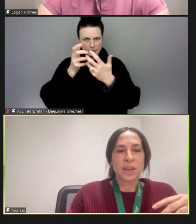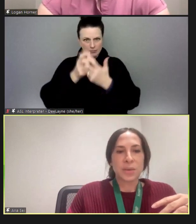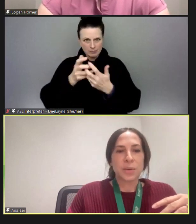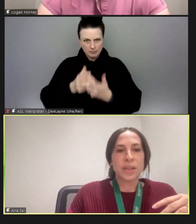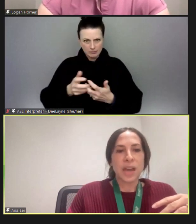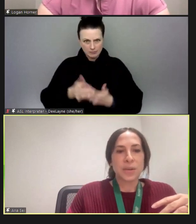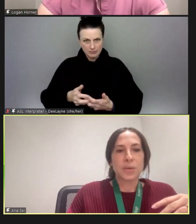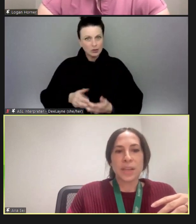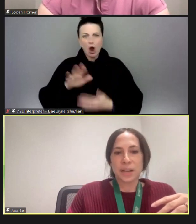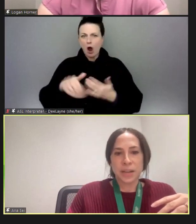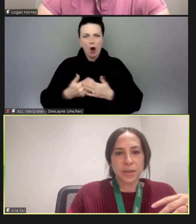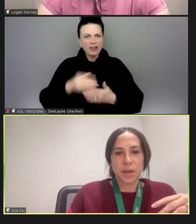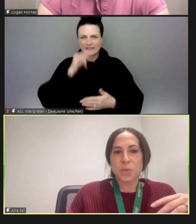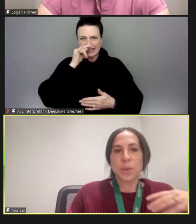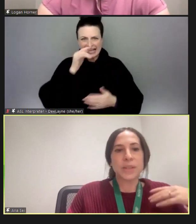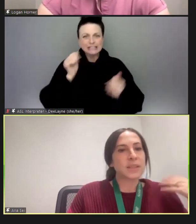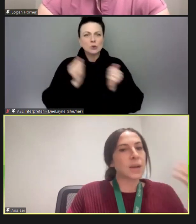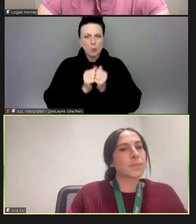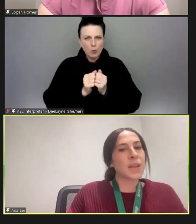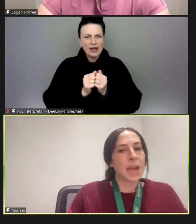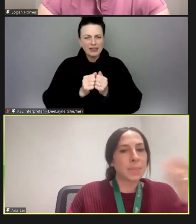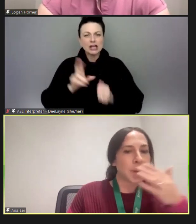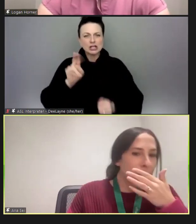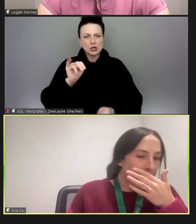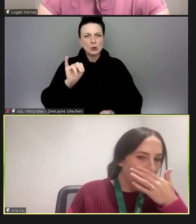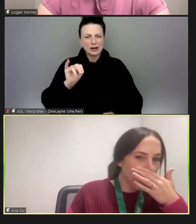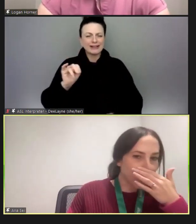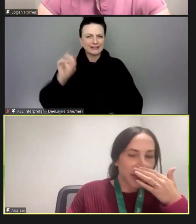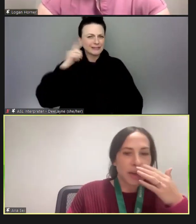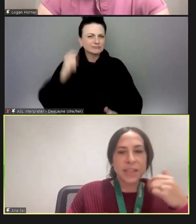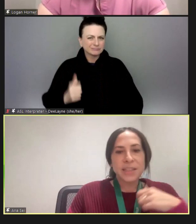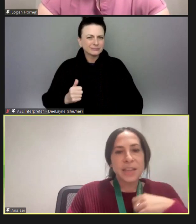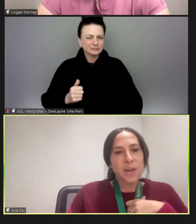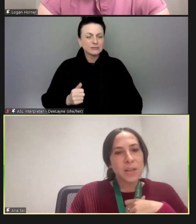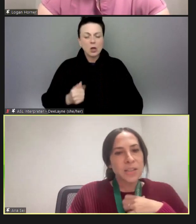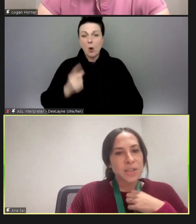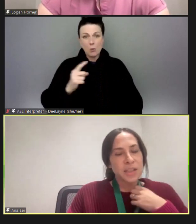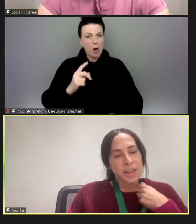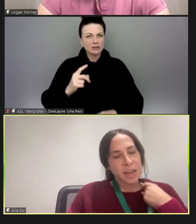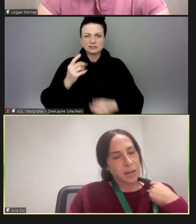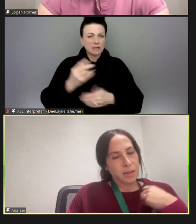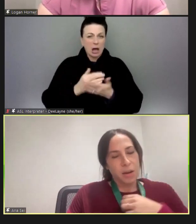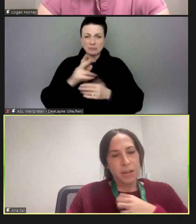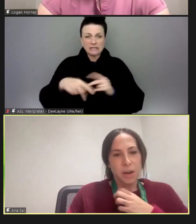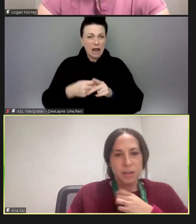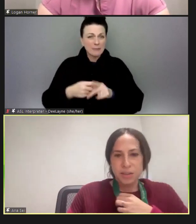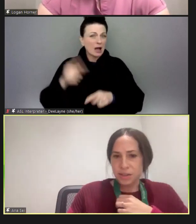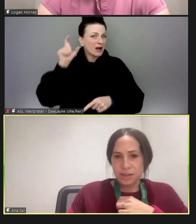unilateral hearing law with some type of